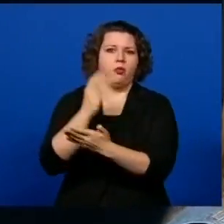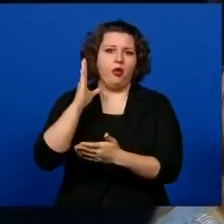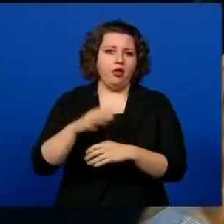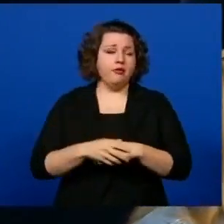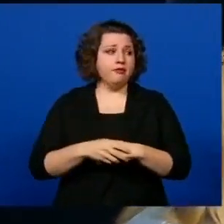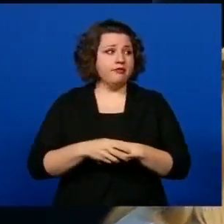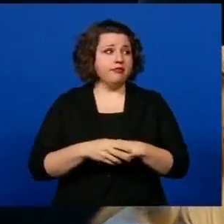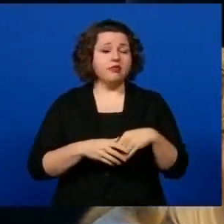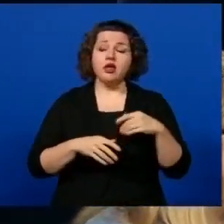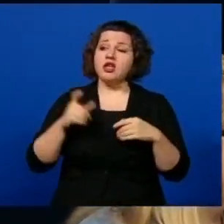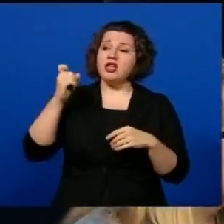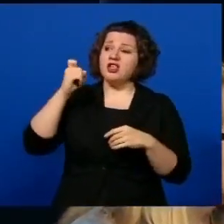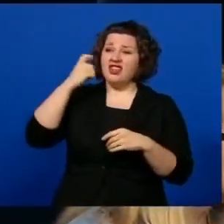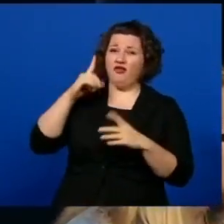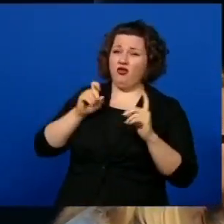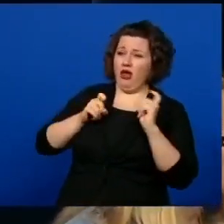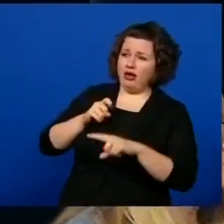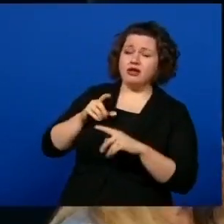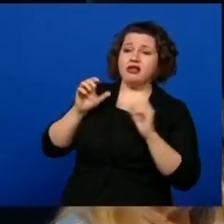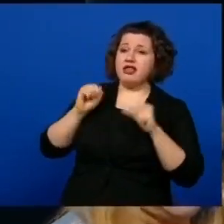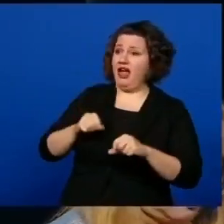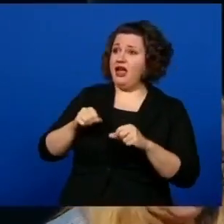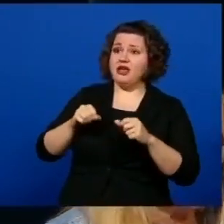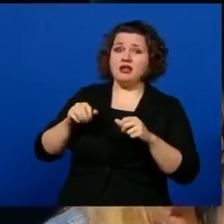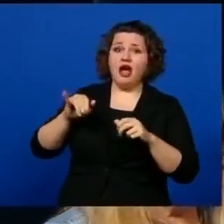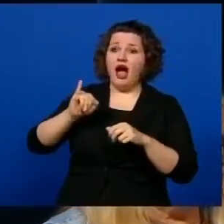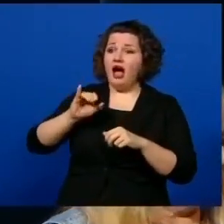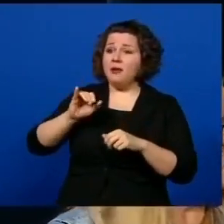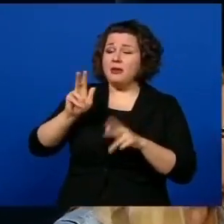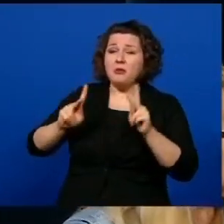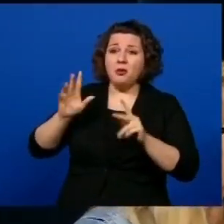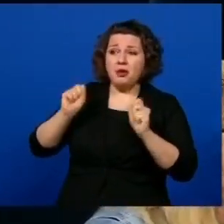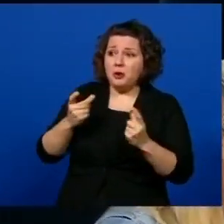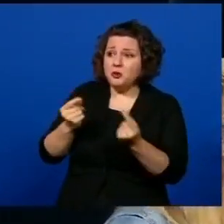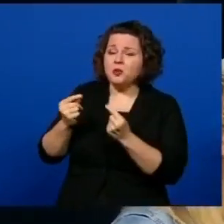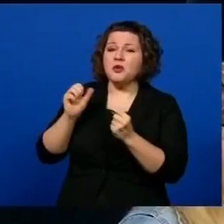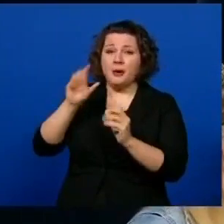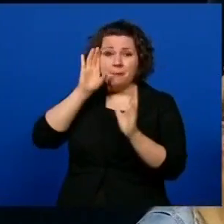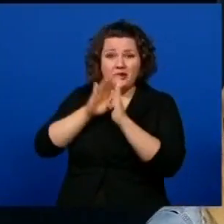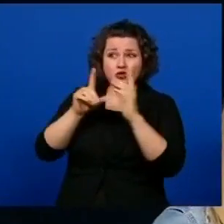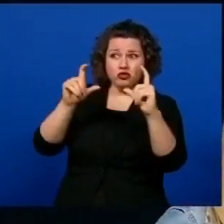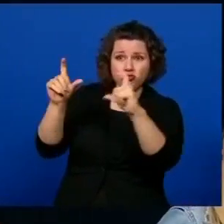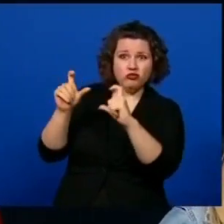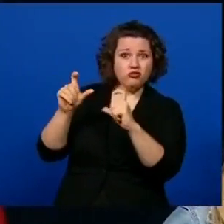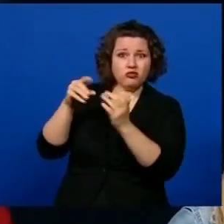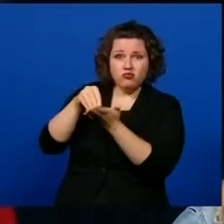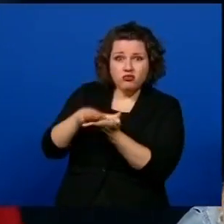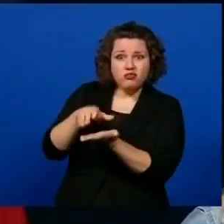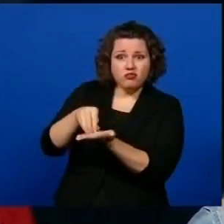can be doing it like taking pictures, logging and just so they have that? Absolutely you want to document?